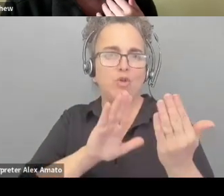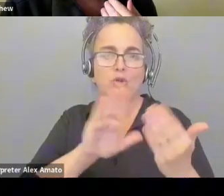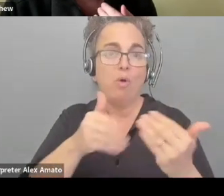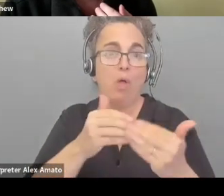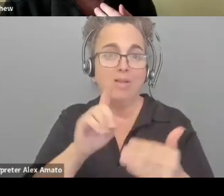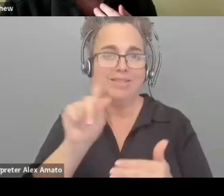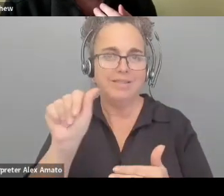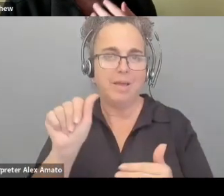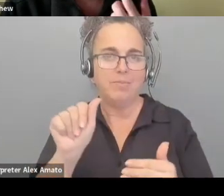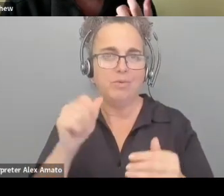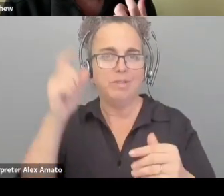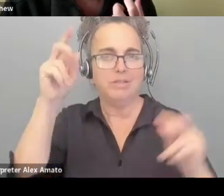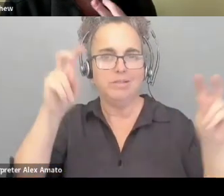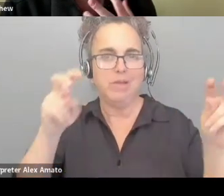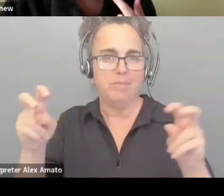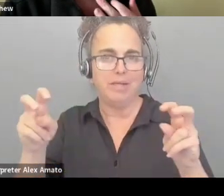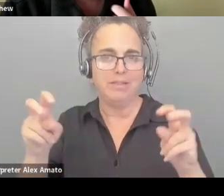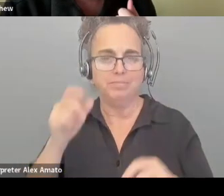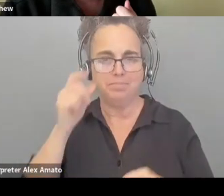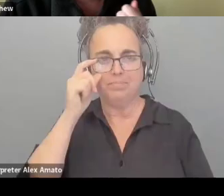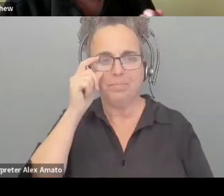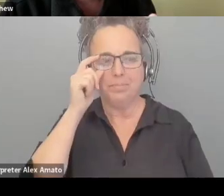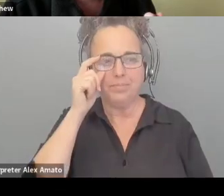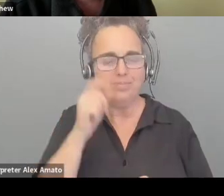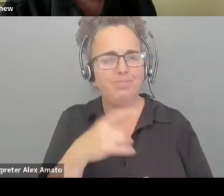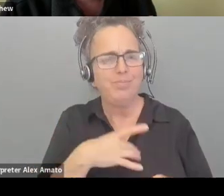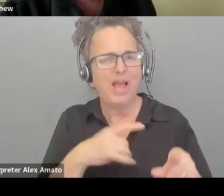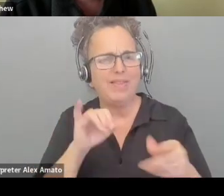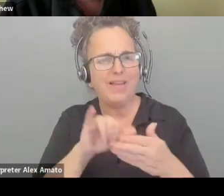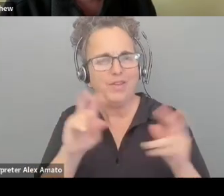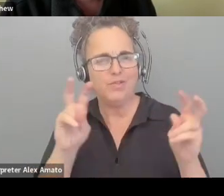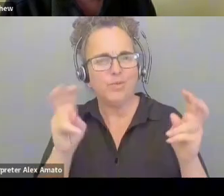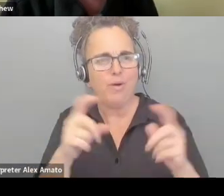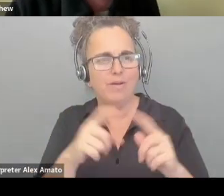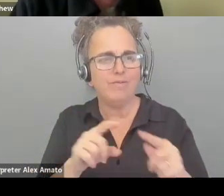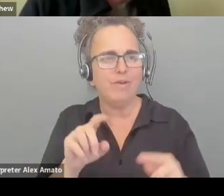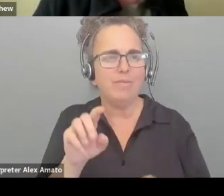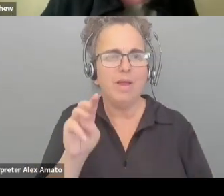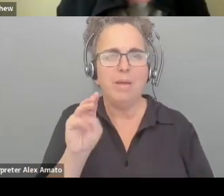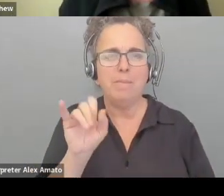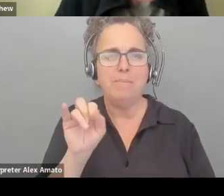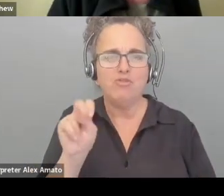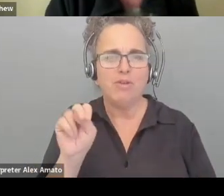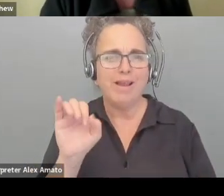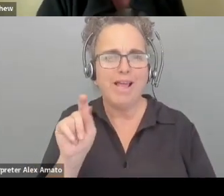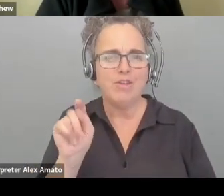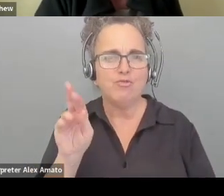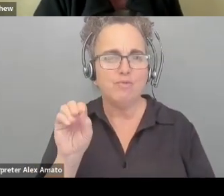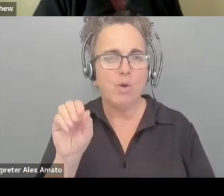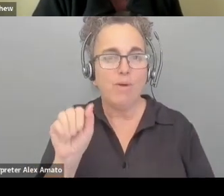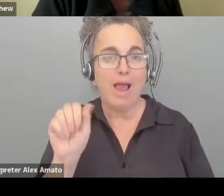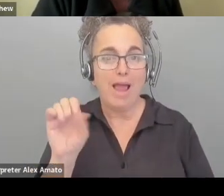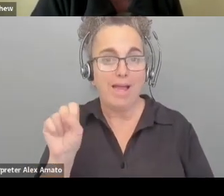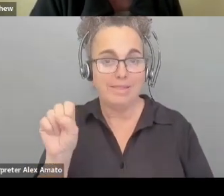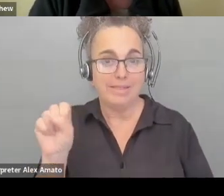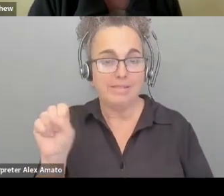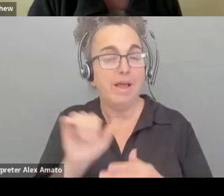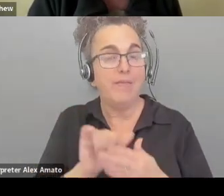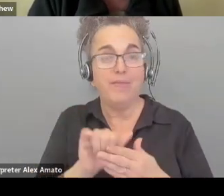I like this where this quote from Mission AstroAccess, which is this group of disabled people